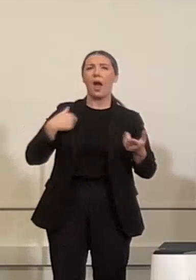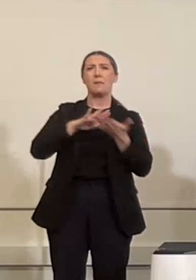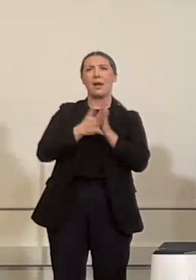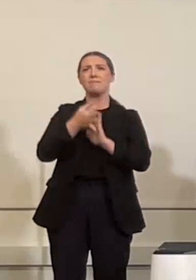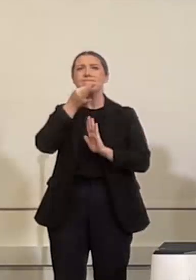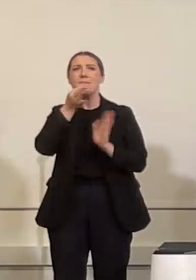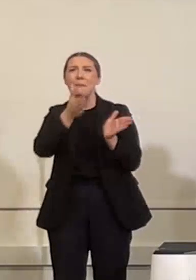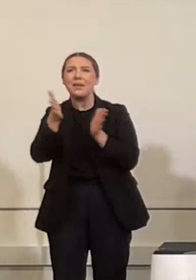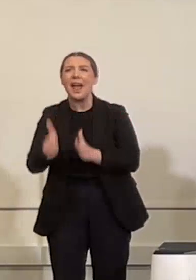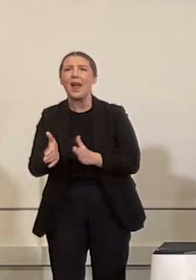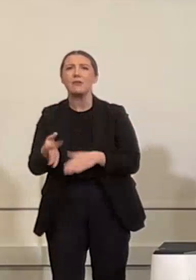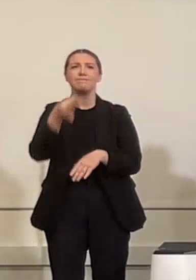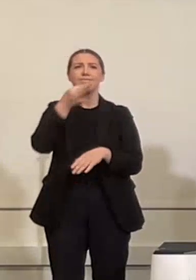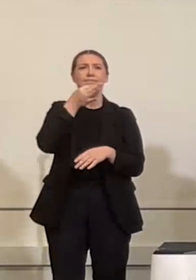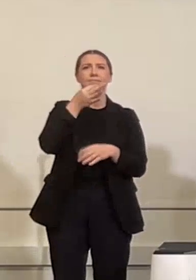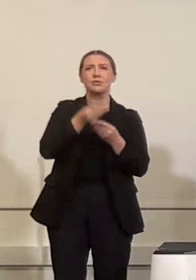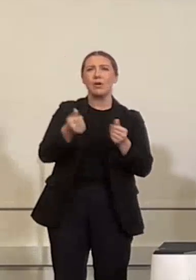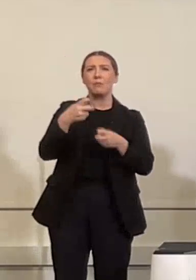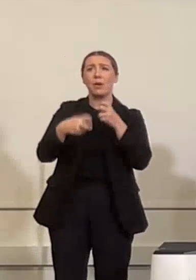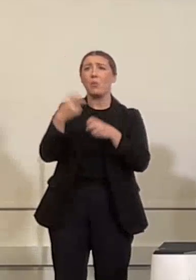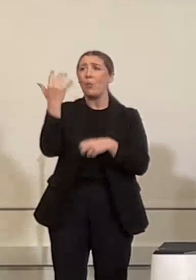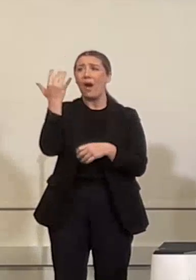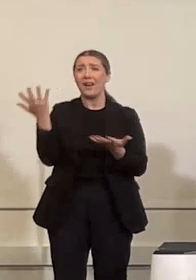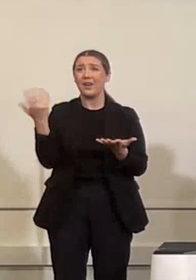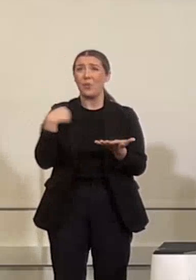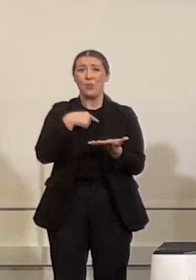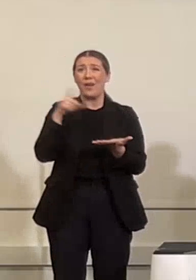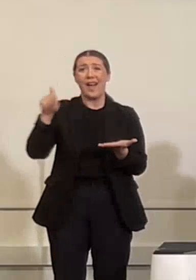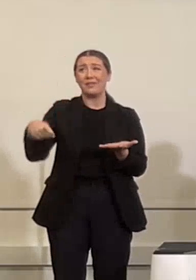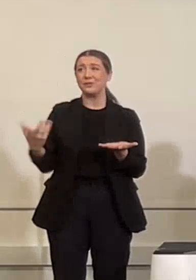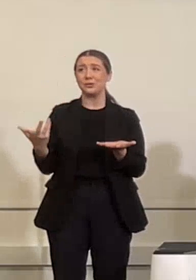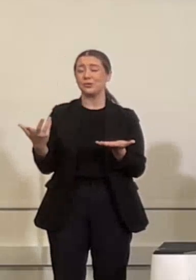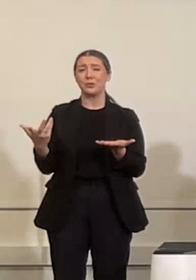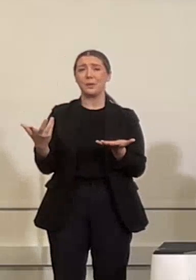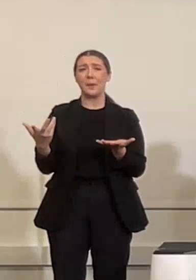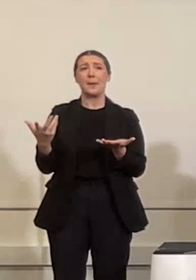problem solver because we have to. That's what we need to do to get out of bed.